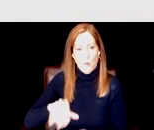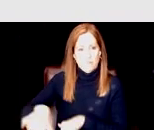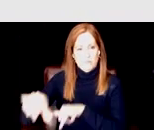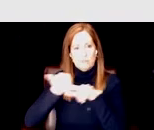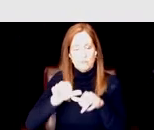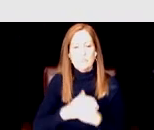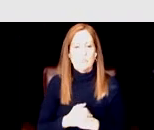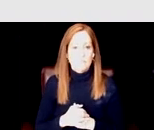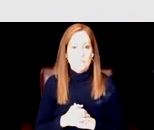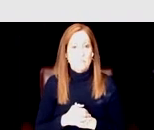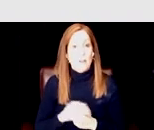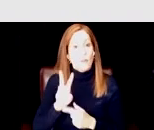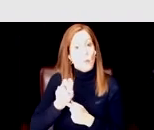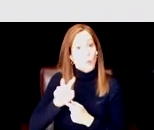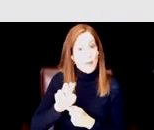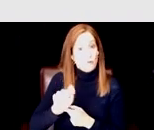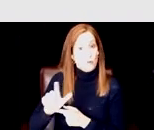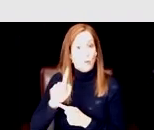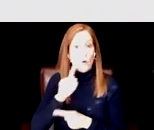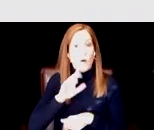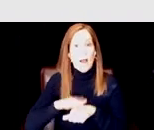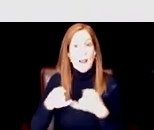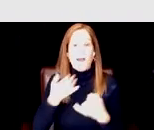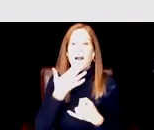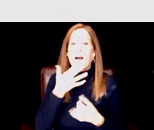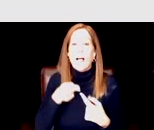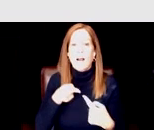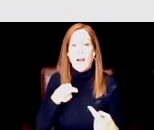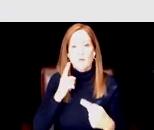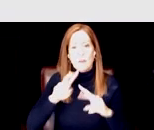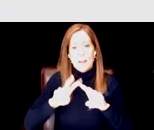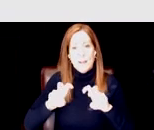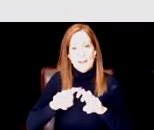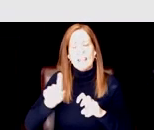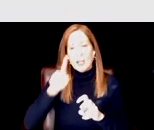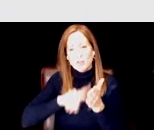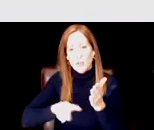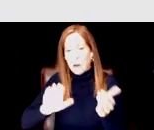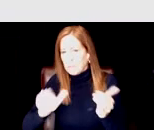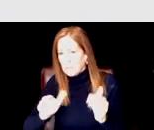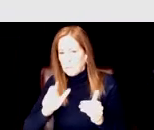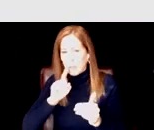The WAVE tool or an online color contrast analyzer can check this ratio.